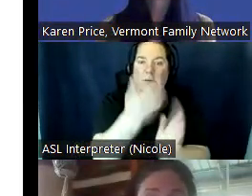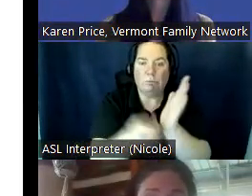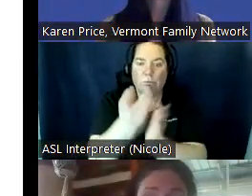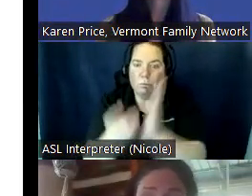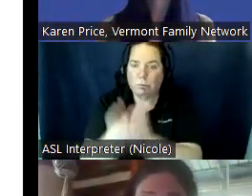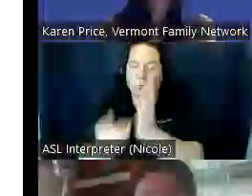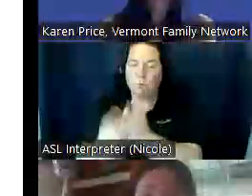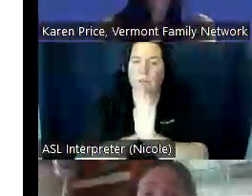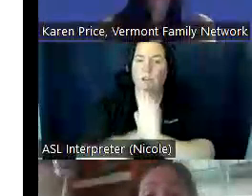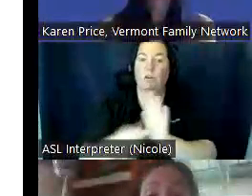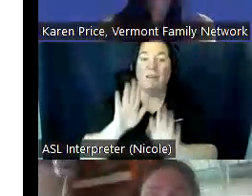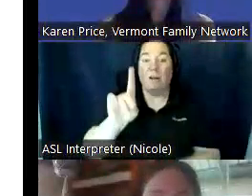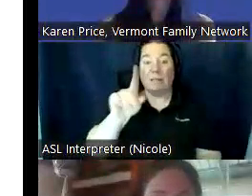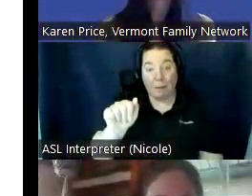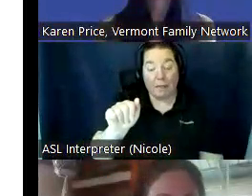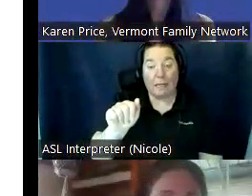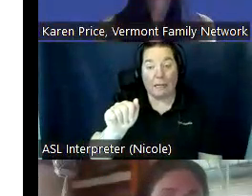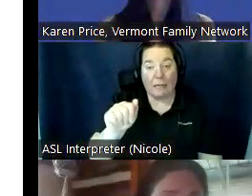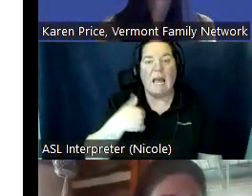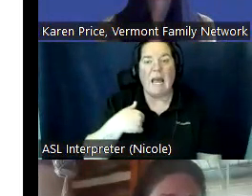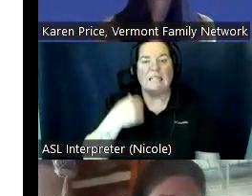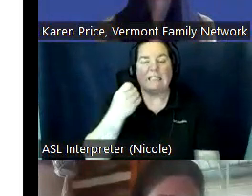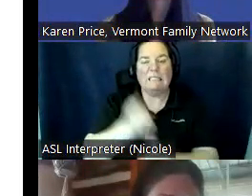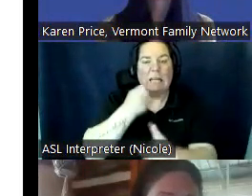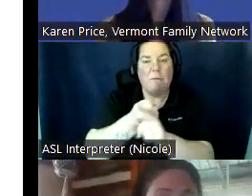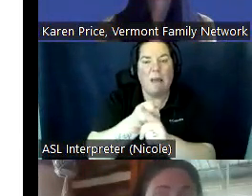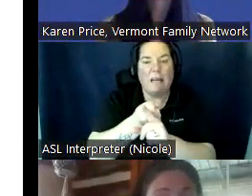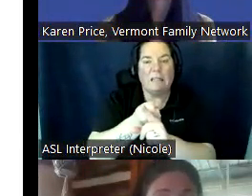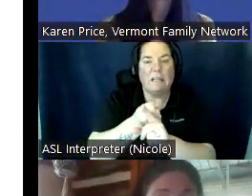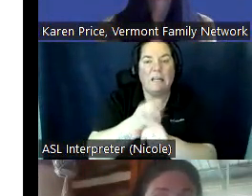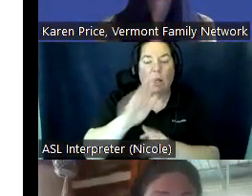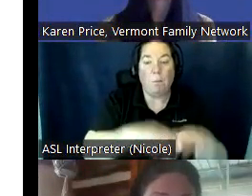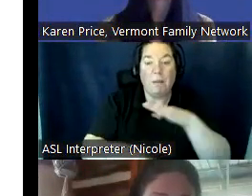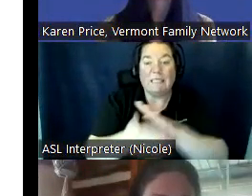student's disability has a negative impact on their basic skill or basic skill development.